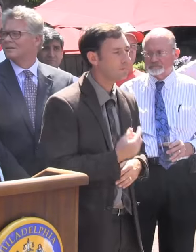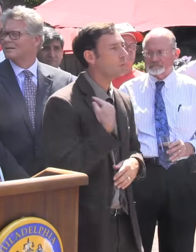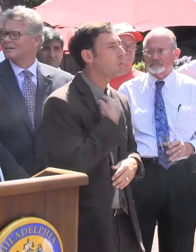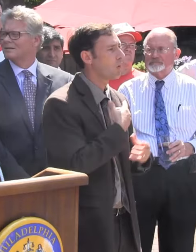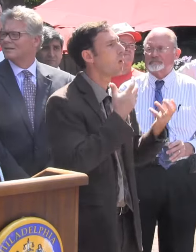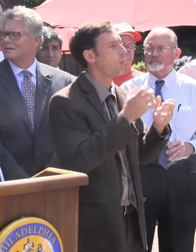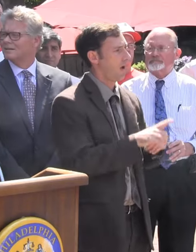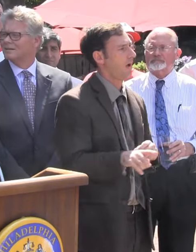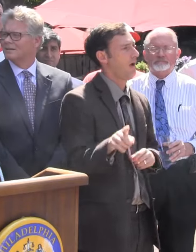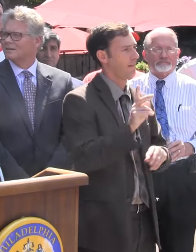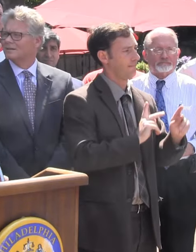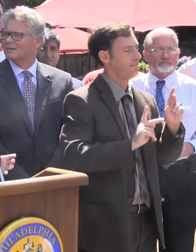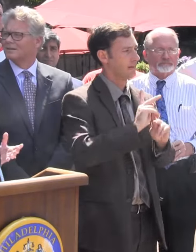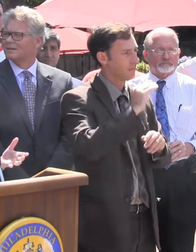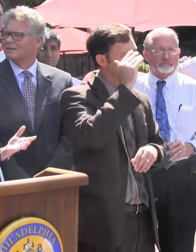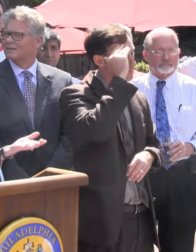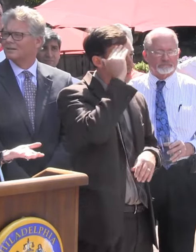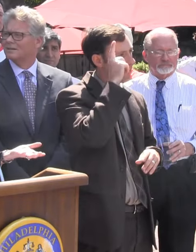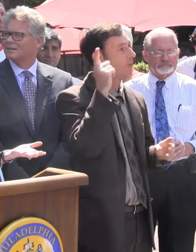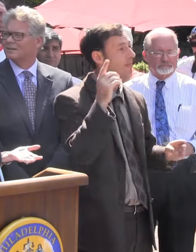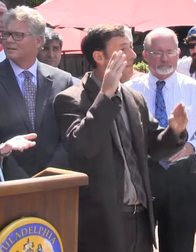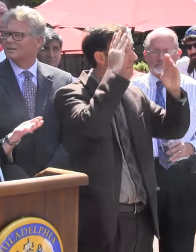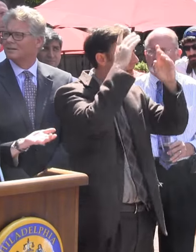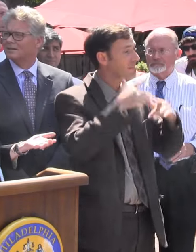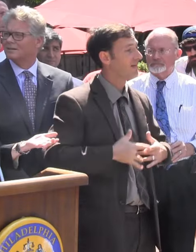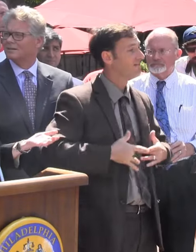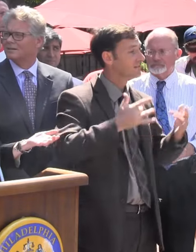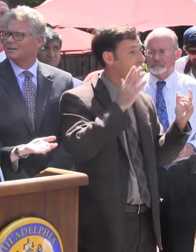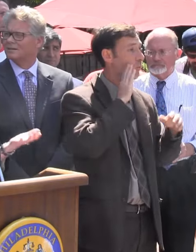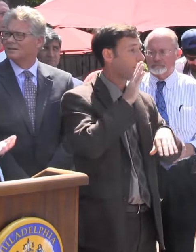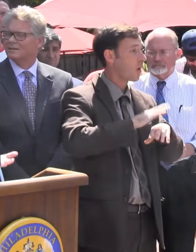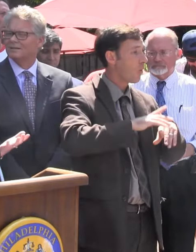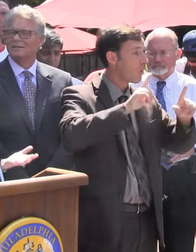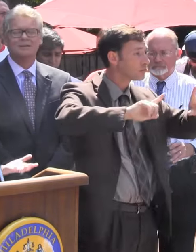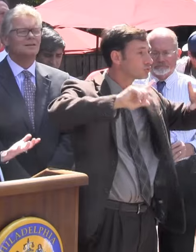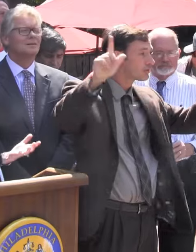people to know, that the Papal events that will be on the jumbotrons aren't the only